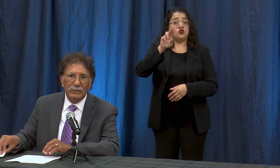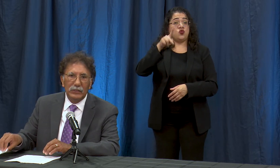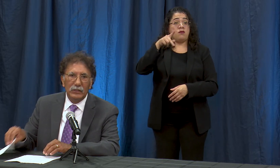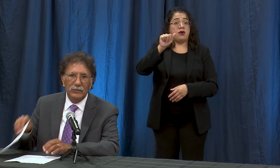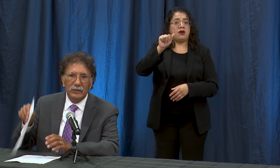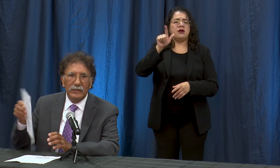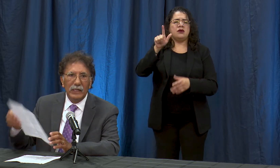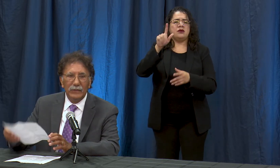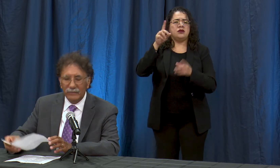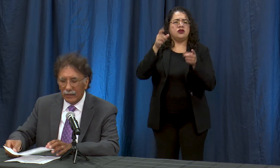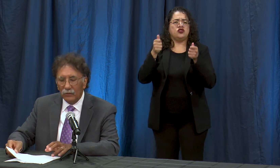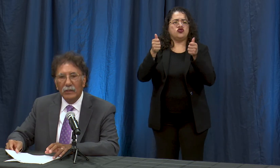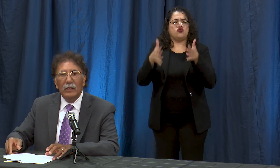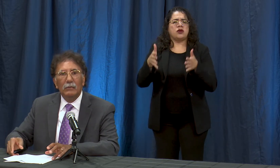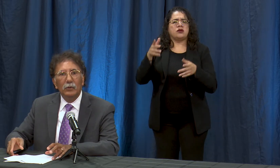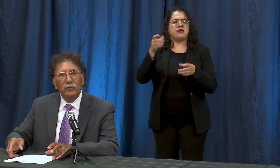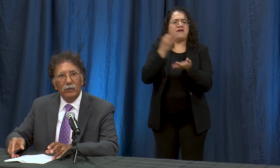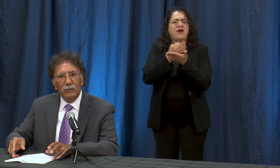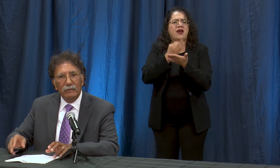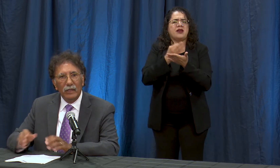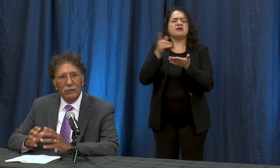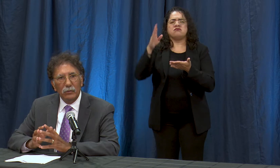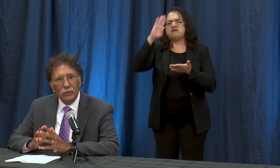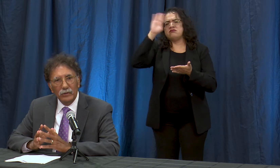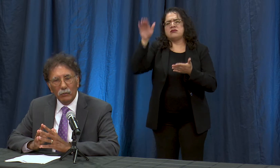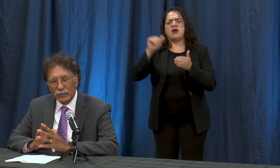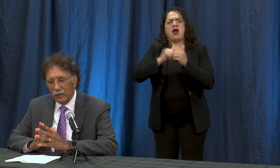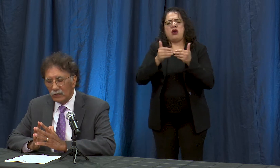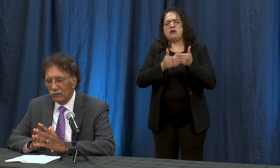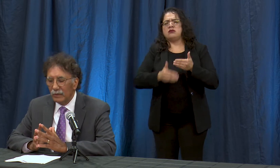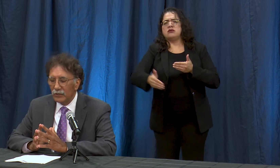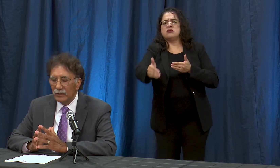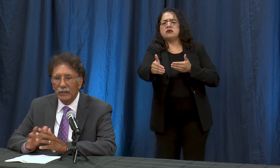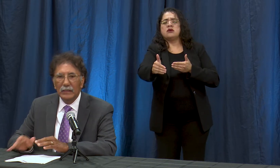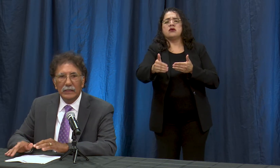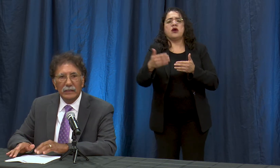in terms of how we now move forward with a very prudent responsible budget to